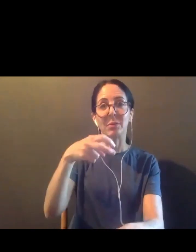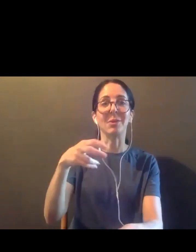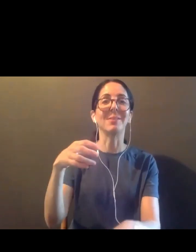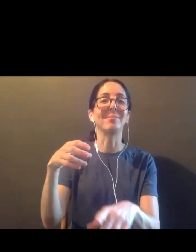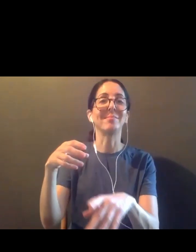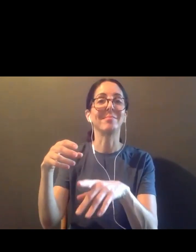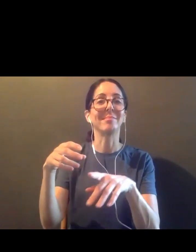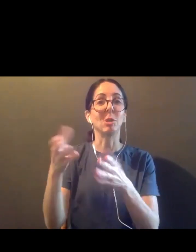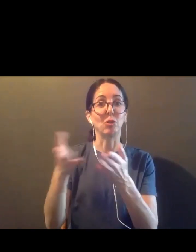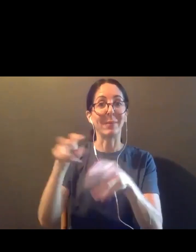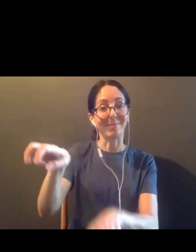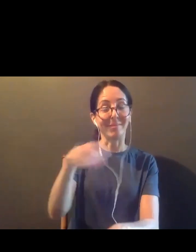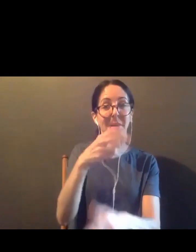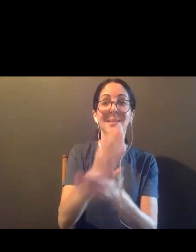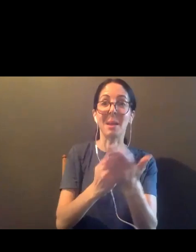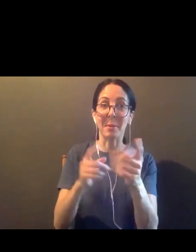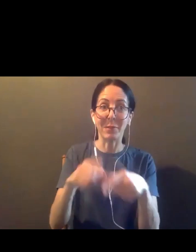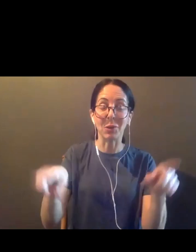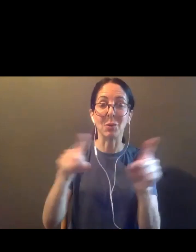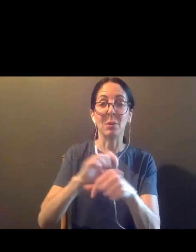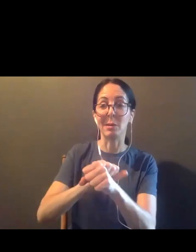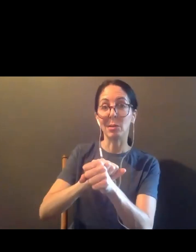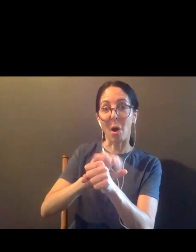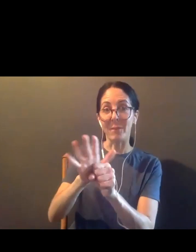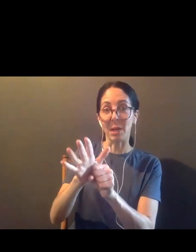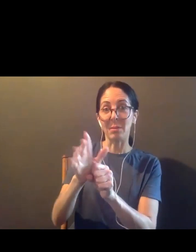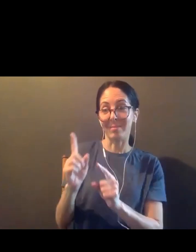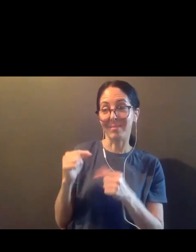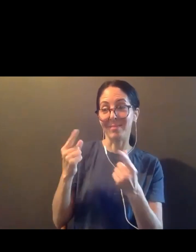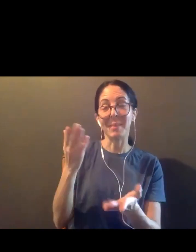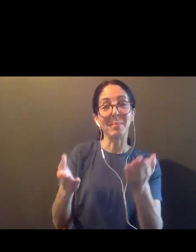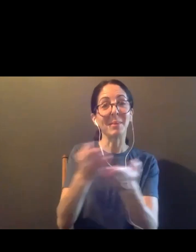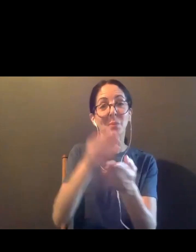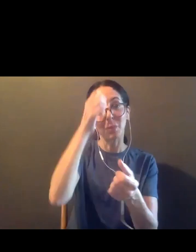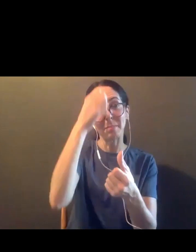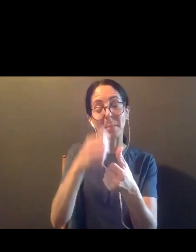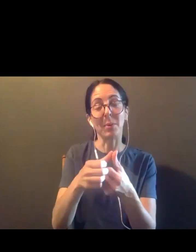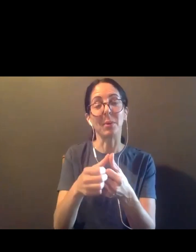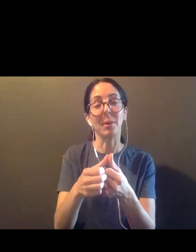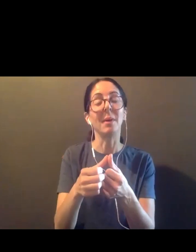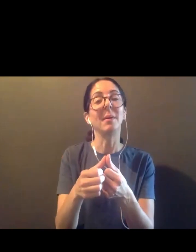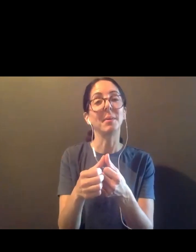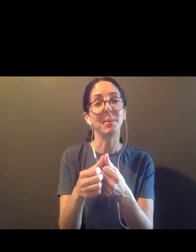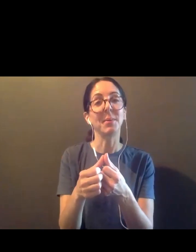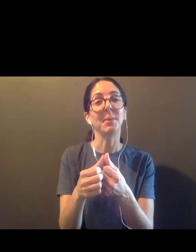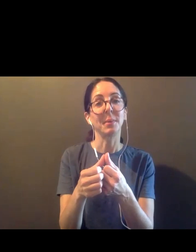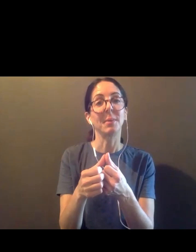Some of you during pandemic when you recall all of the operations in Durham Region and